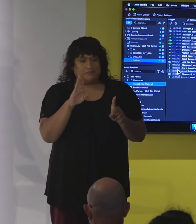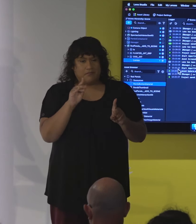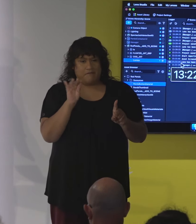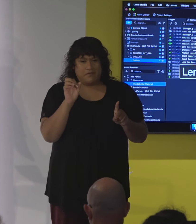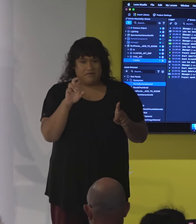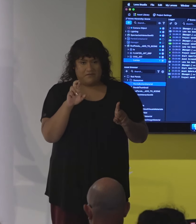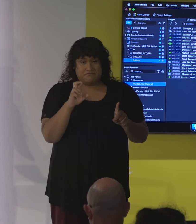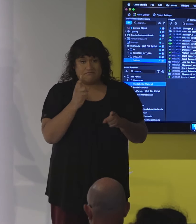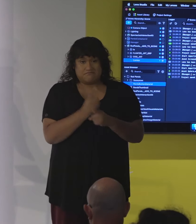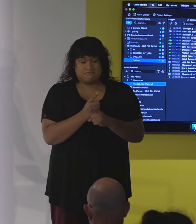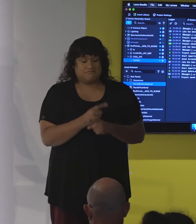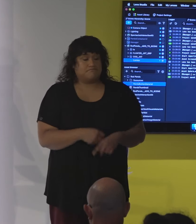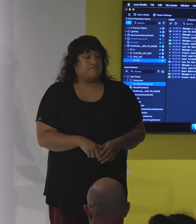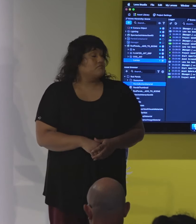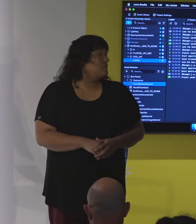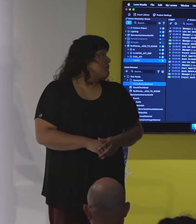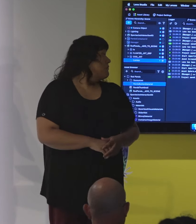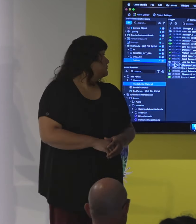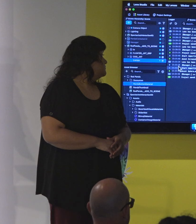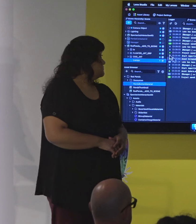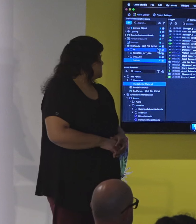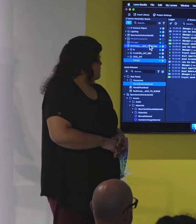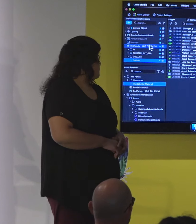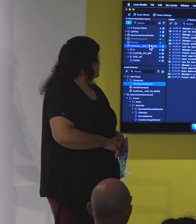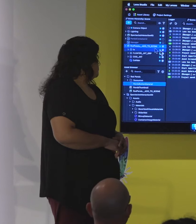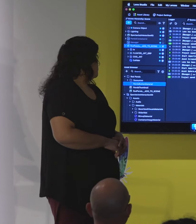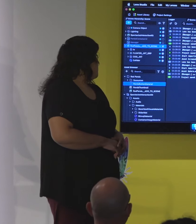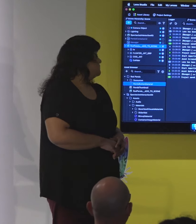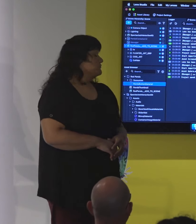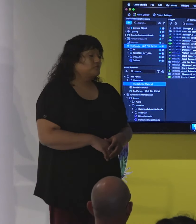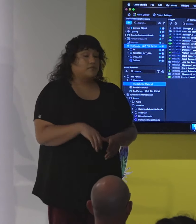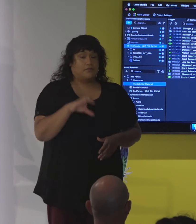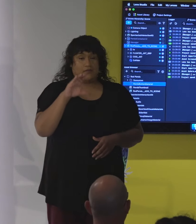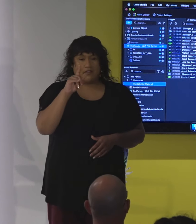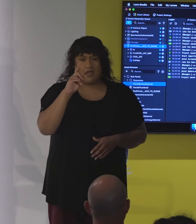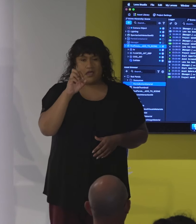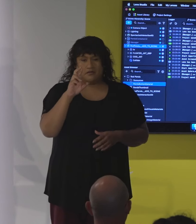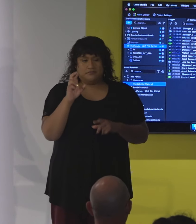Okay, so we have our collider here. I'm gonna leave it visualized for now.